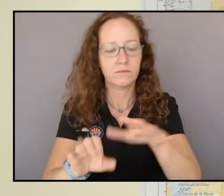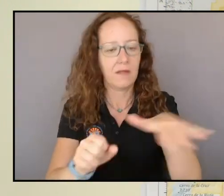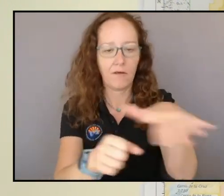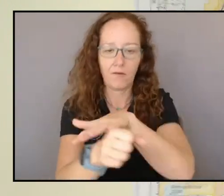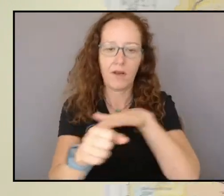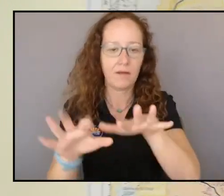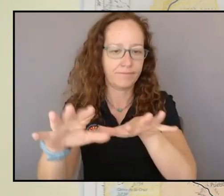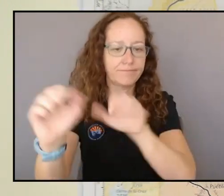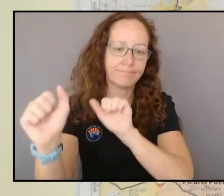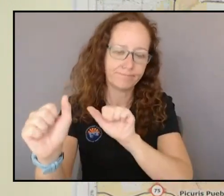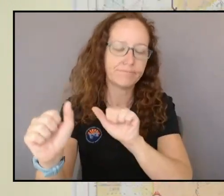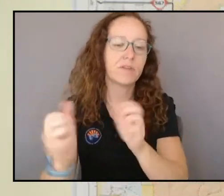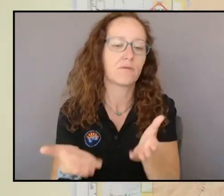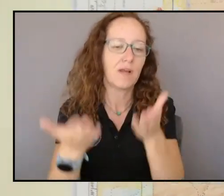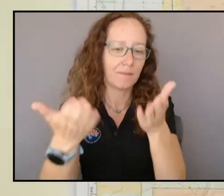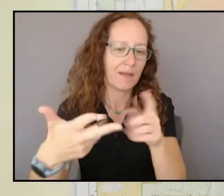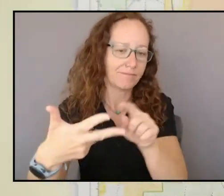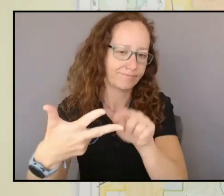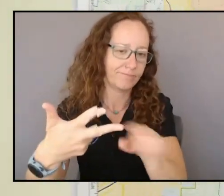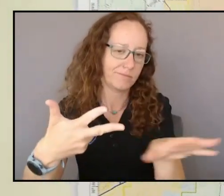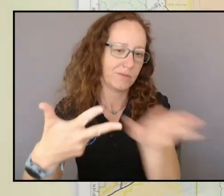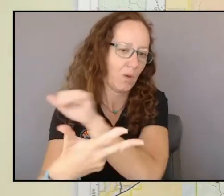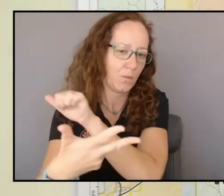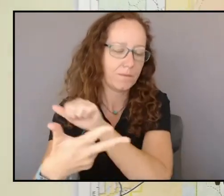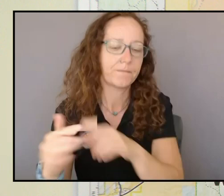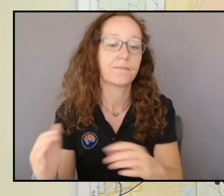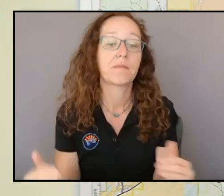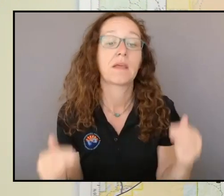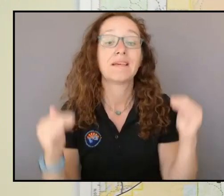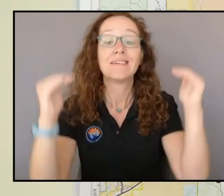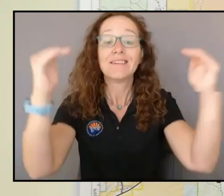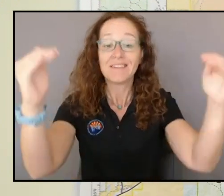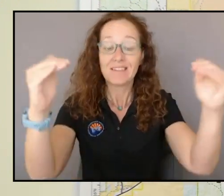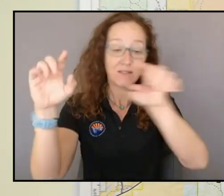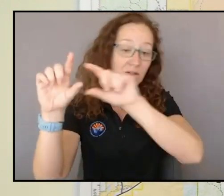northern contingency line, the work began yesterday. They got